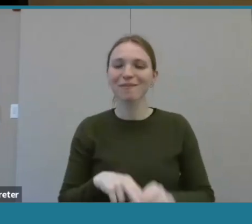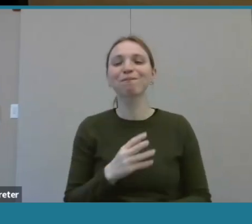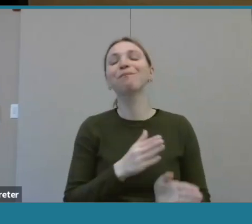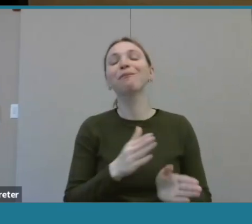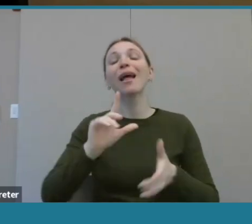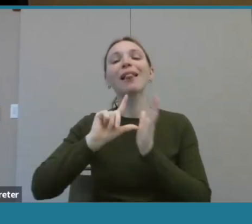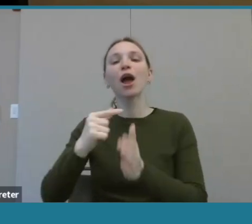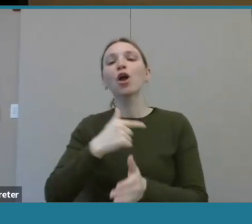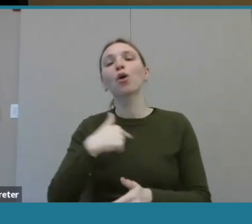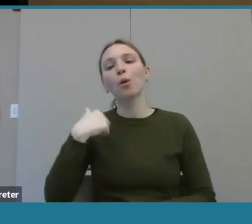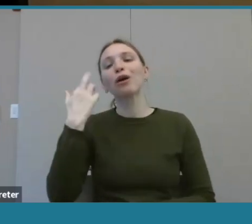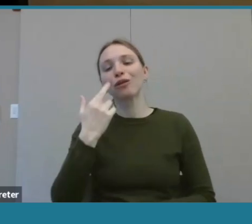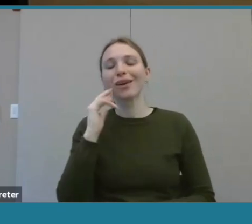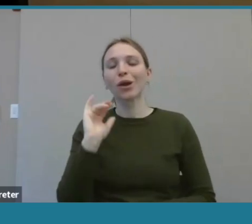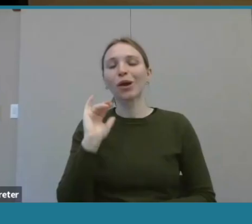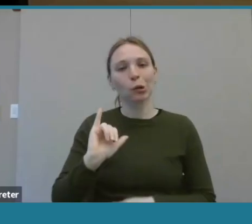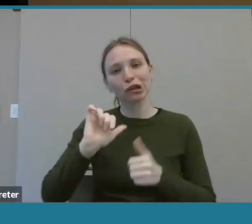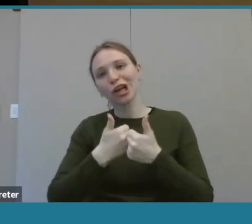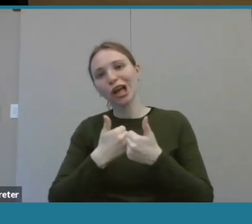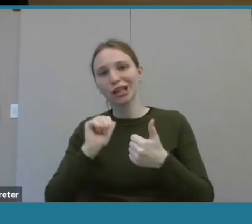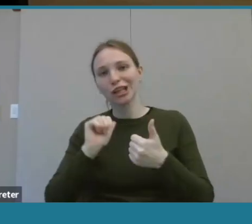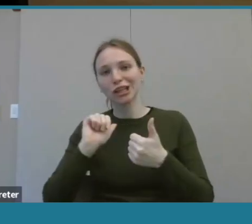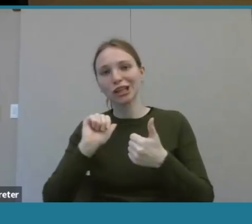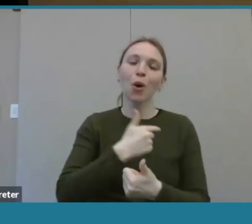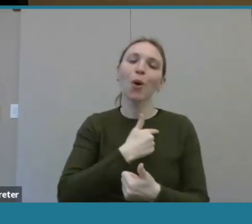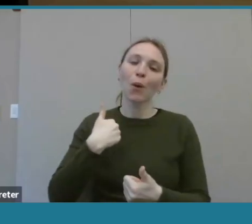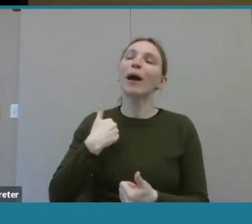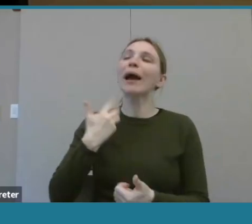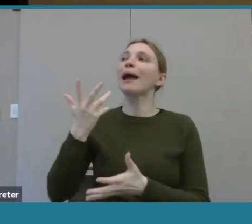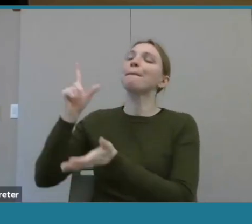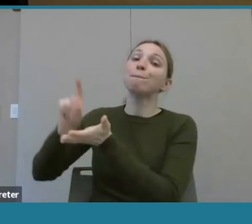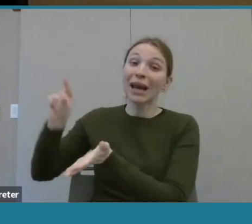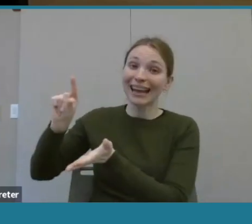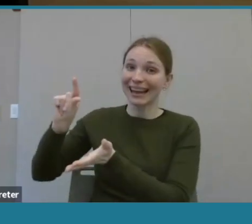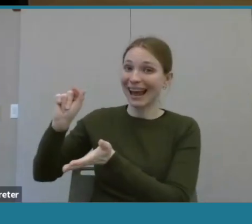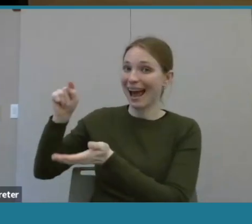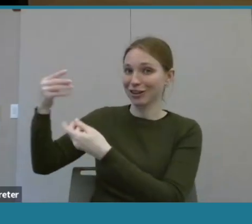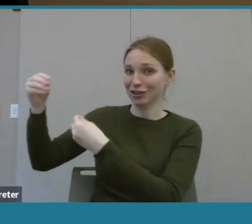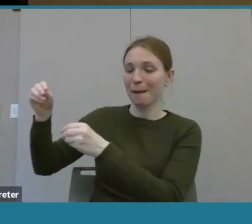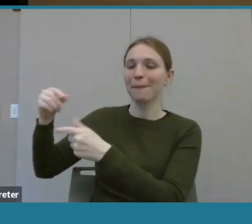were actually printed at a print shop, and we attached them to some Deacero fencing,